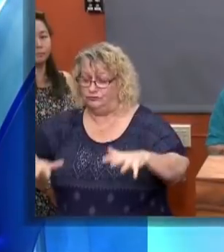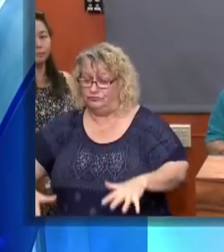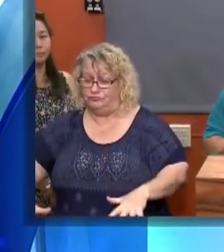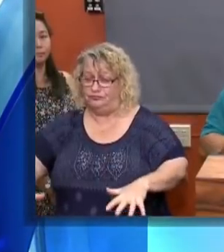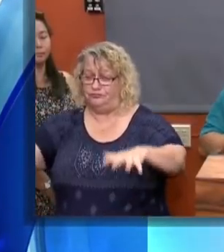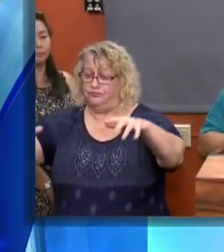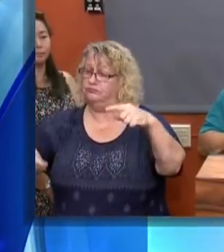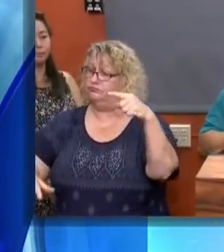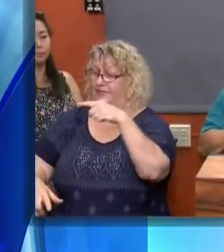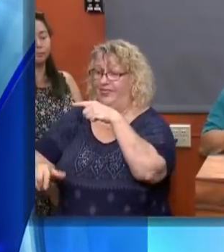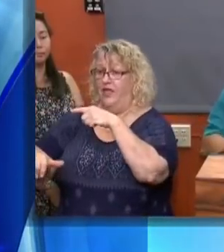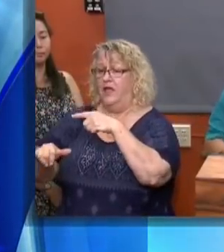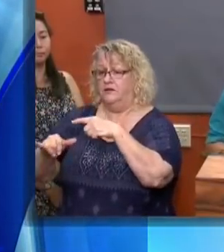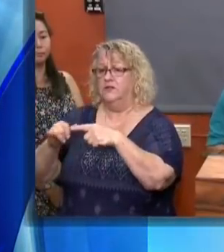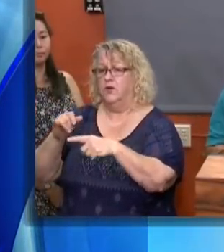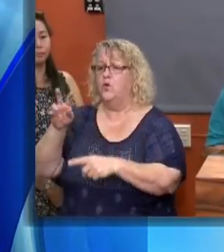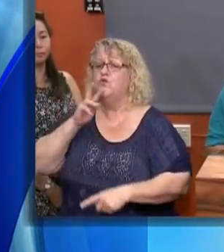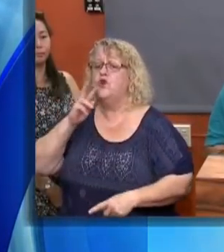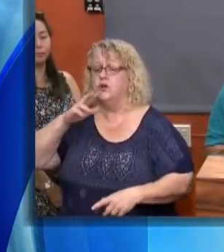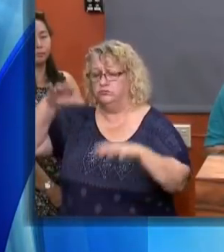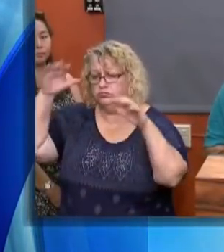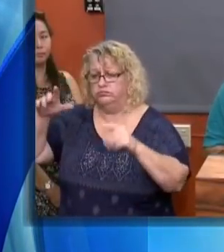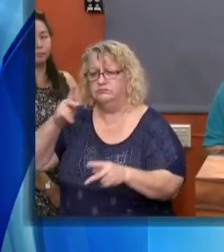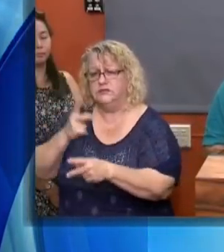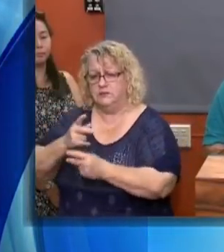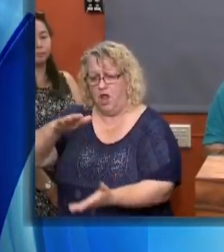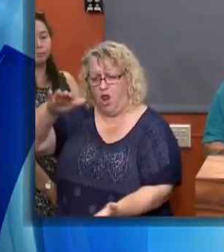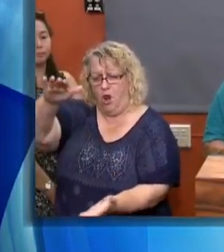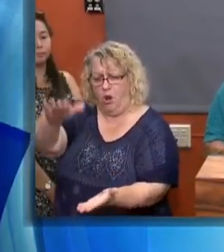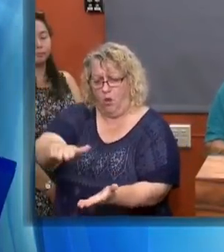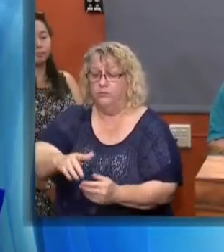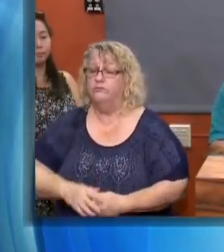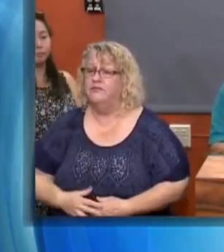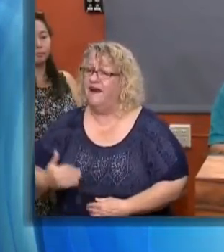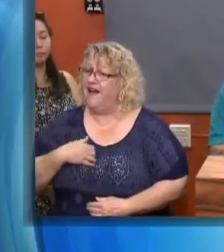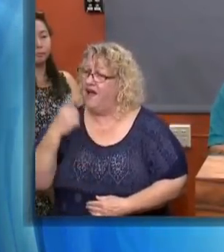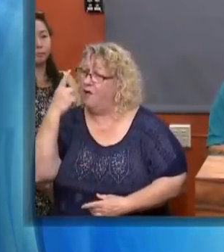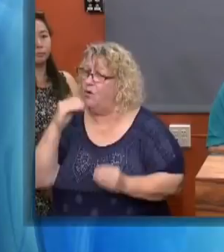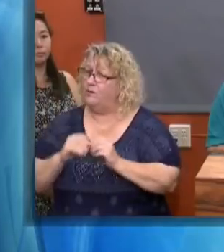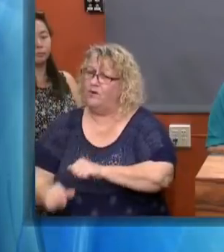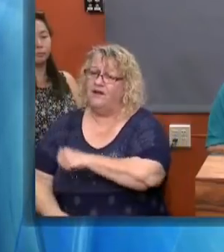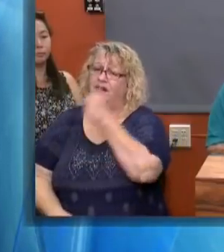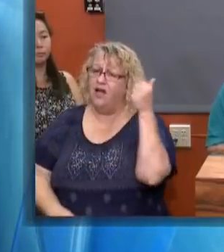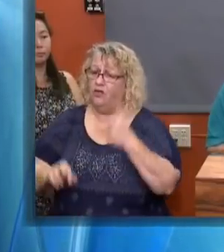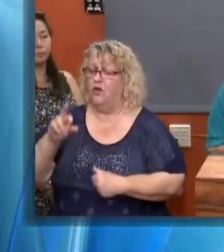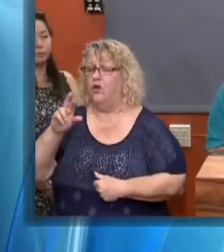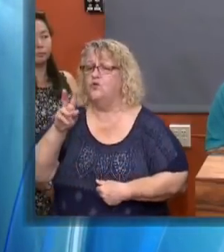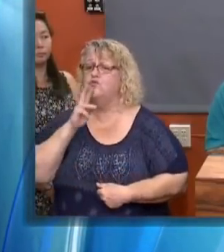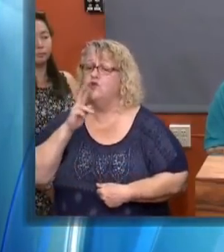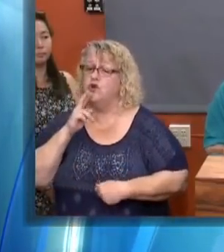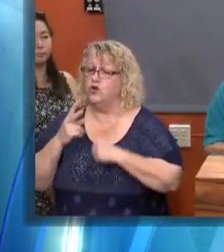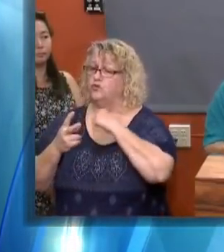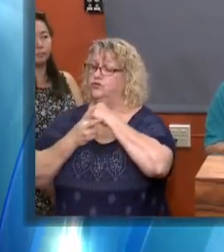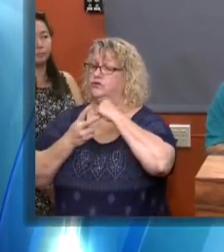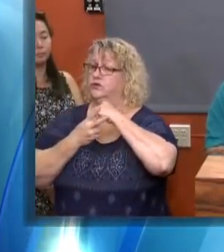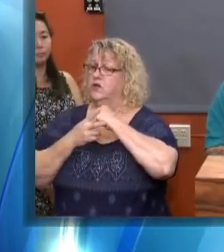BEEN THERE, THAT'S A REALLY LARGE RESERVOIR. WE'VE KEPT THAT ONE IT'S A